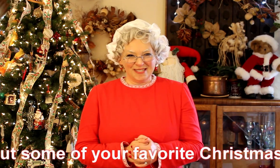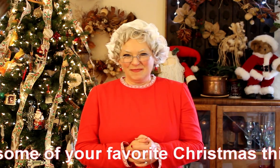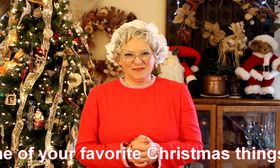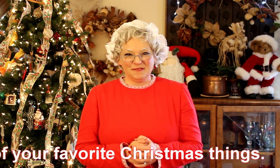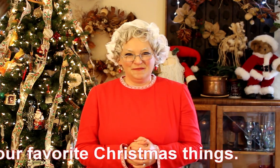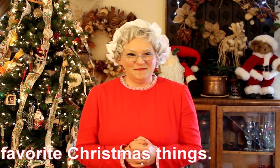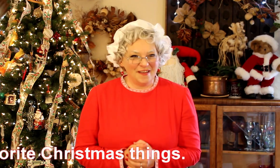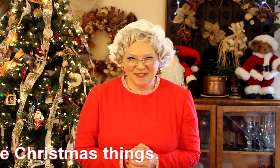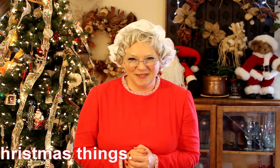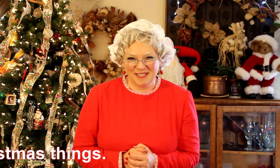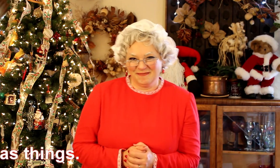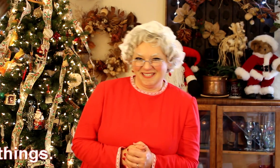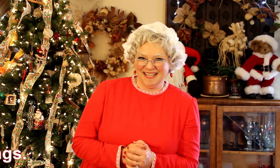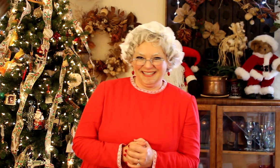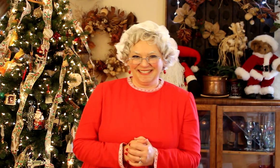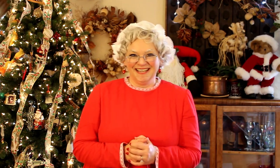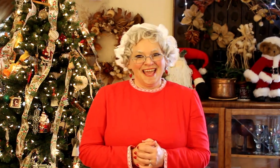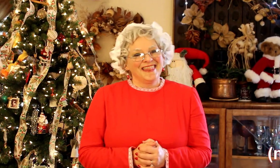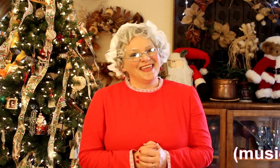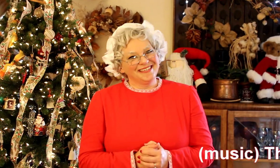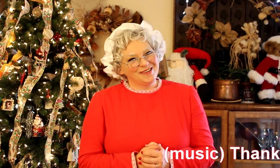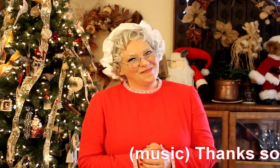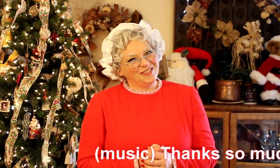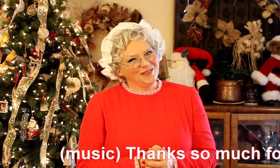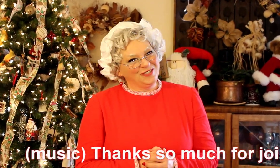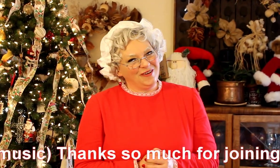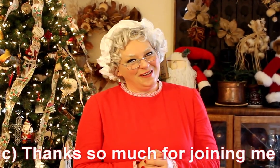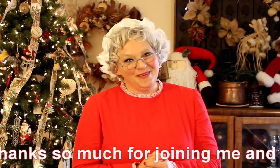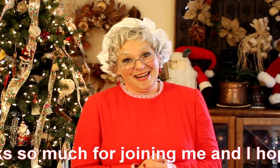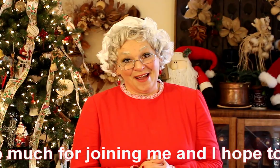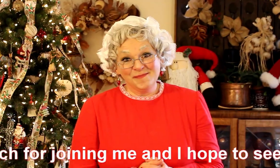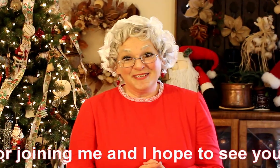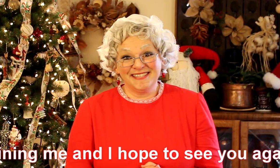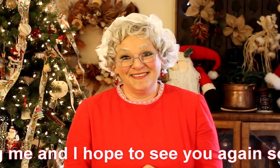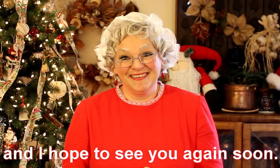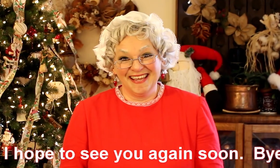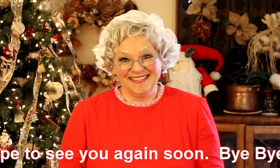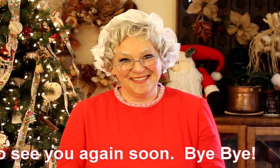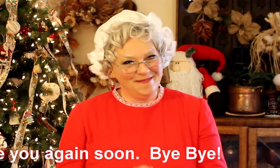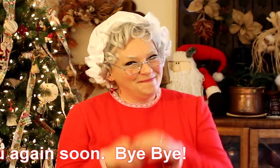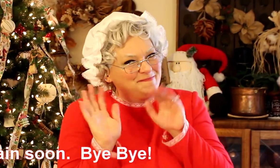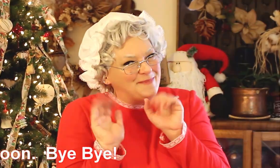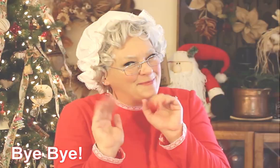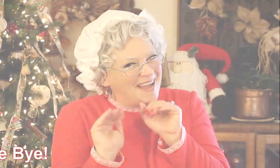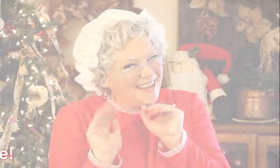some of your favorite Christmas things. Thanks so much for joining me and I hope to see you again soon. Bye bye!